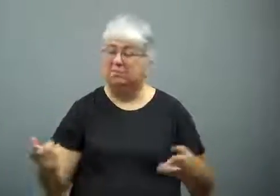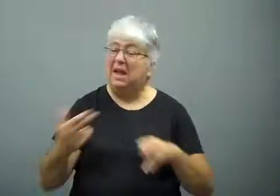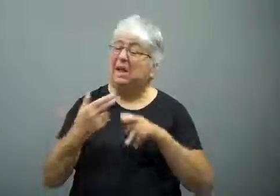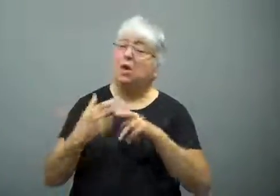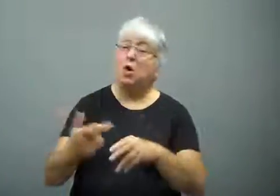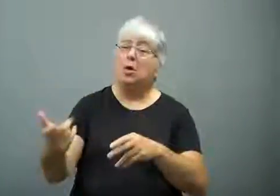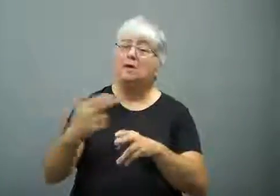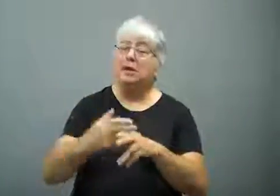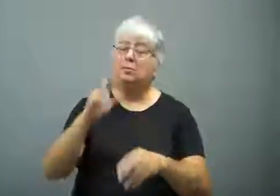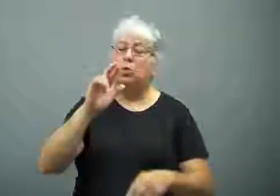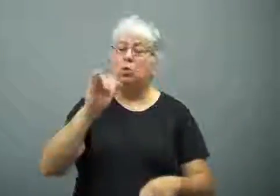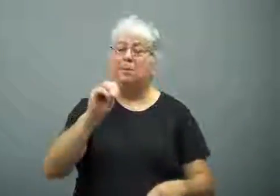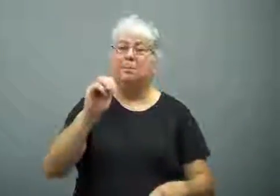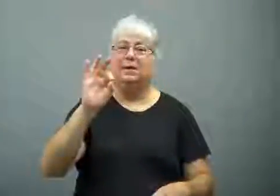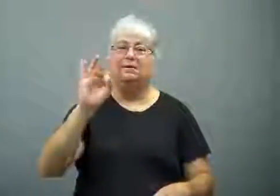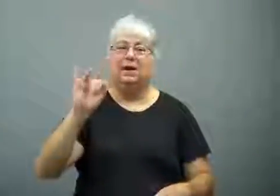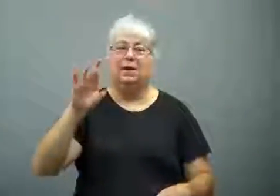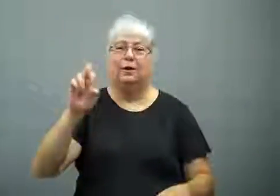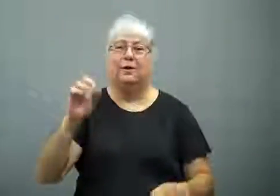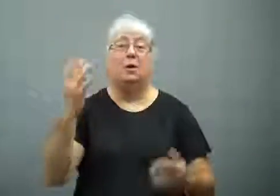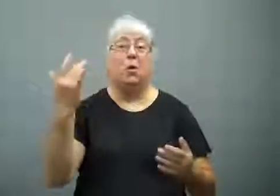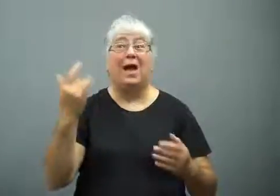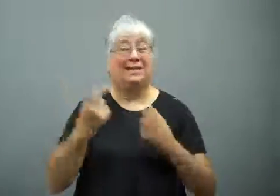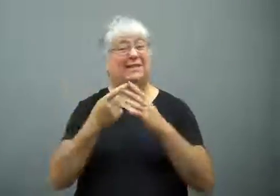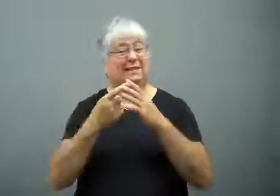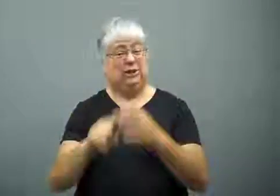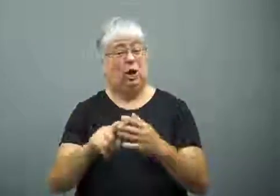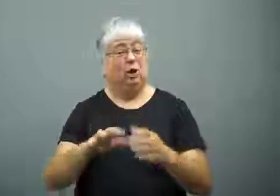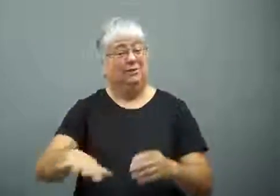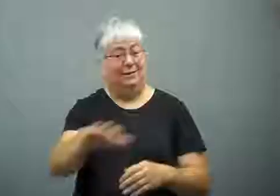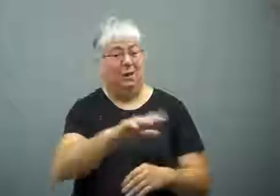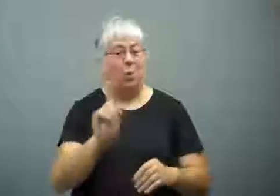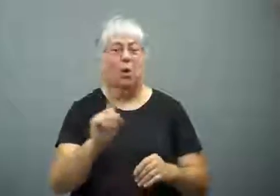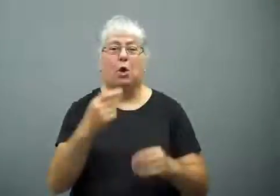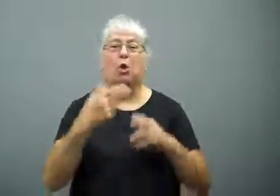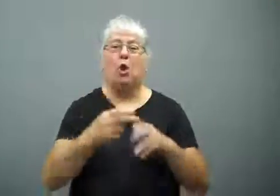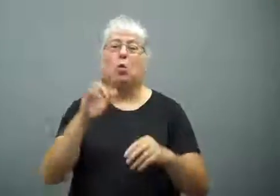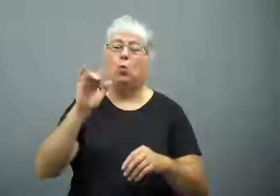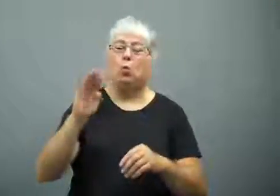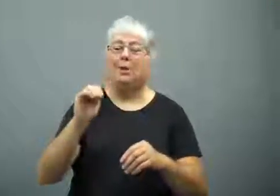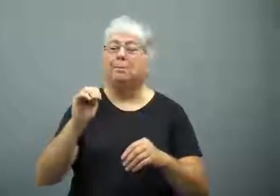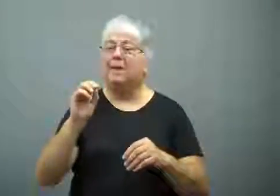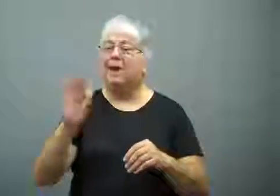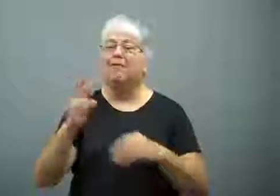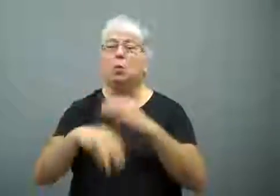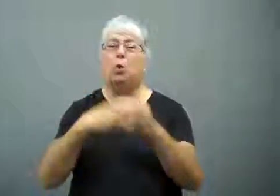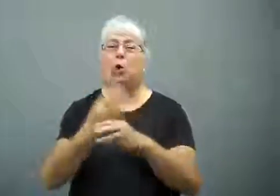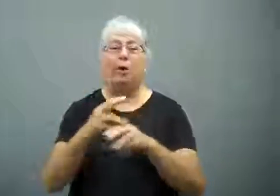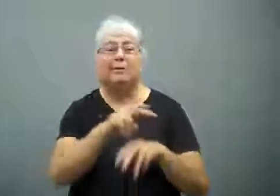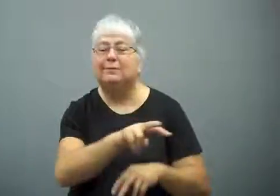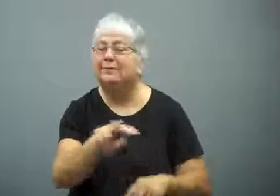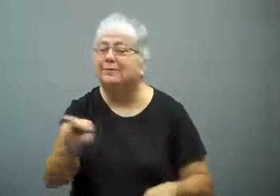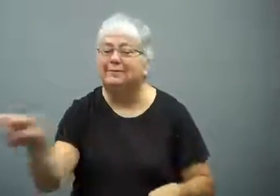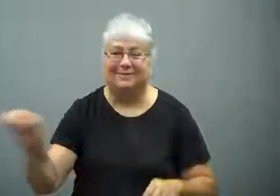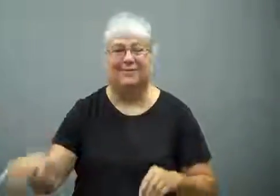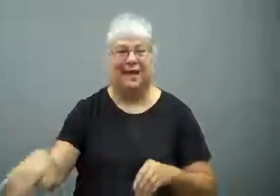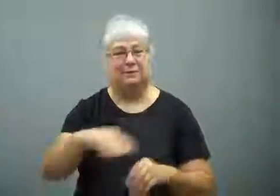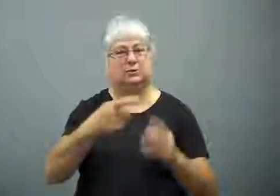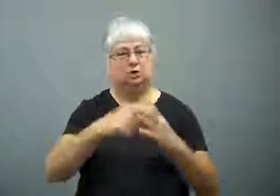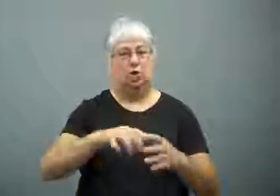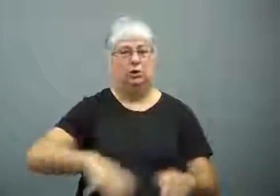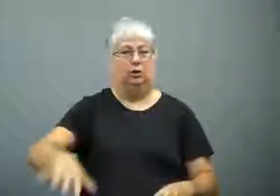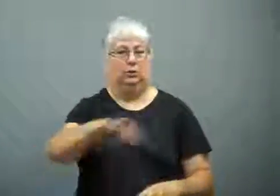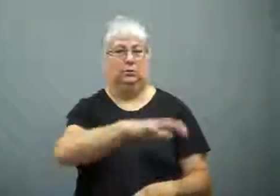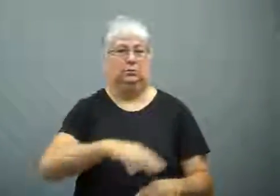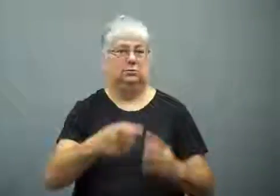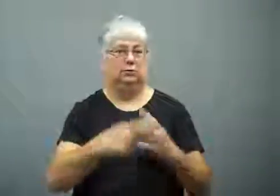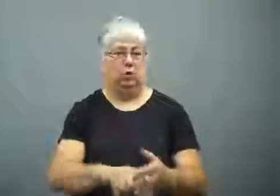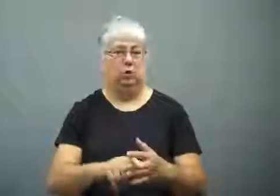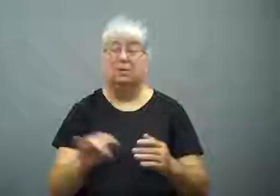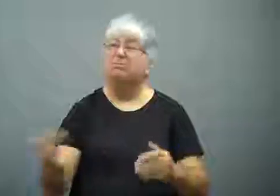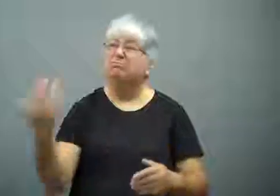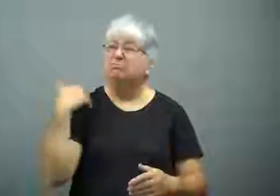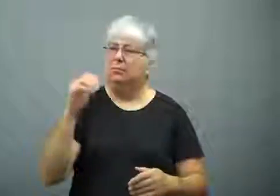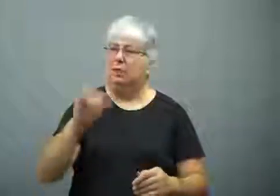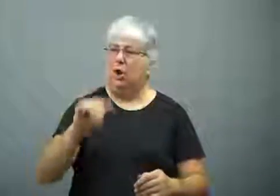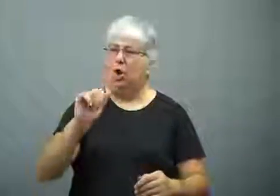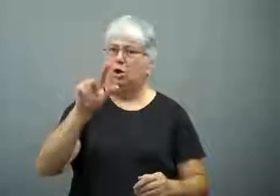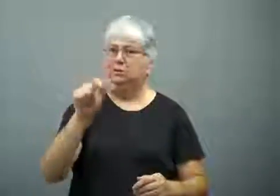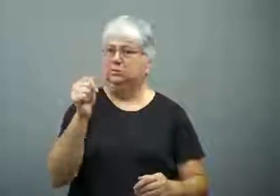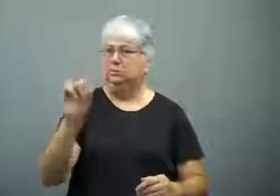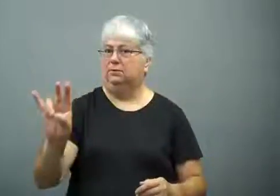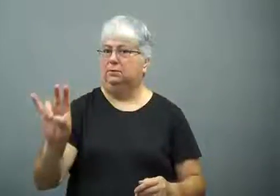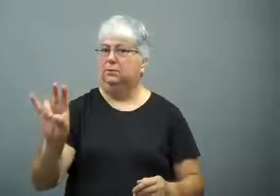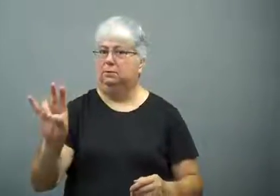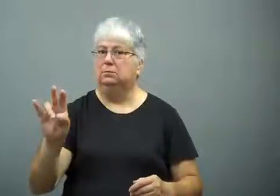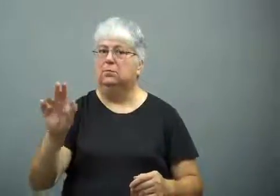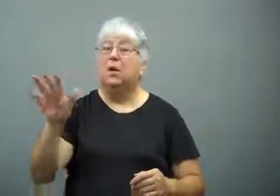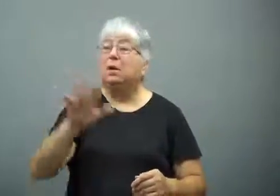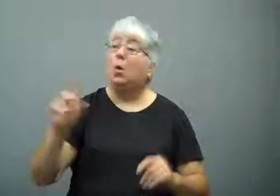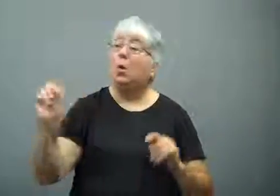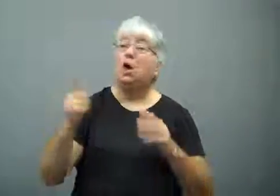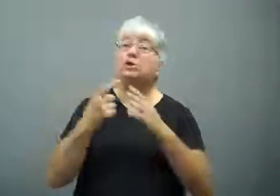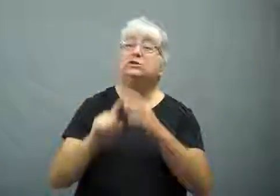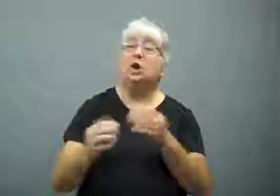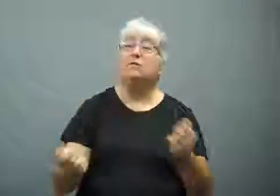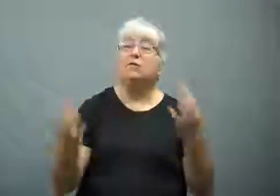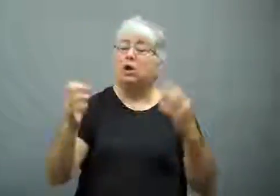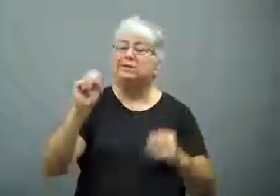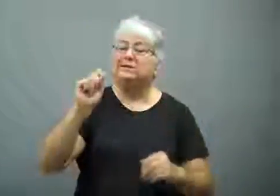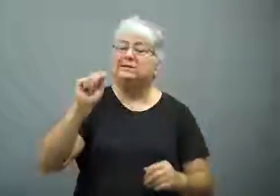It's called the Rim fire, because it started in an area called Rim of the World.